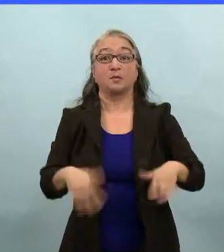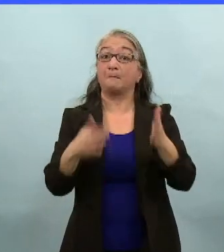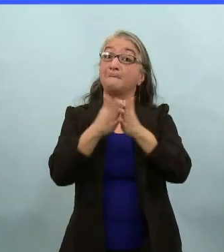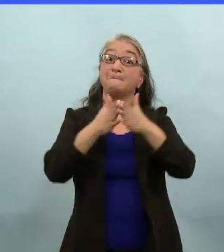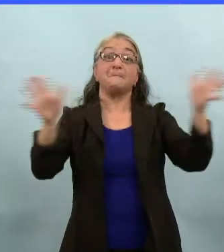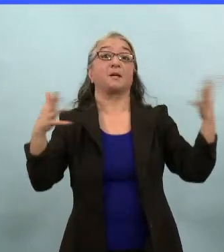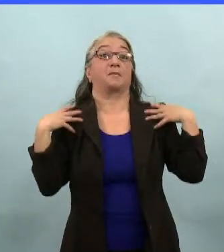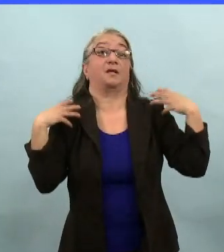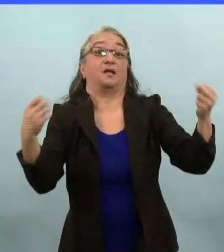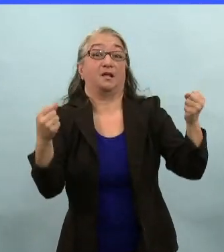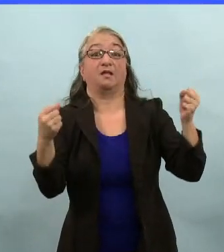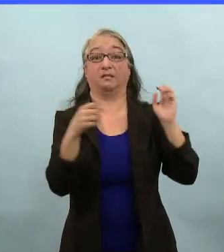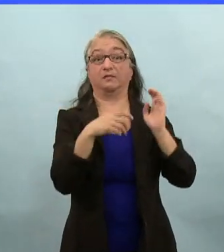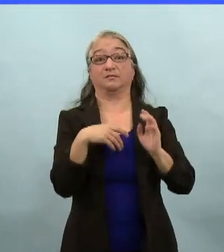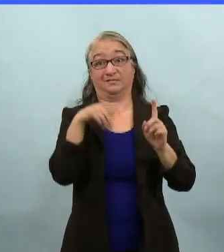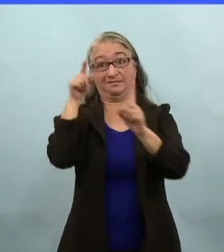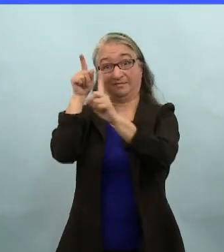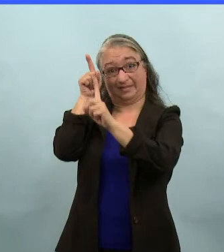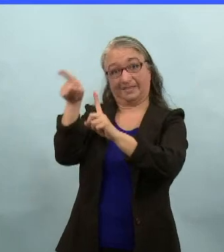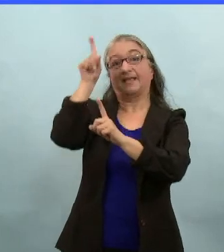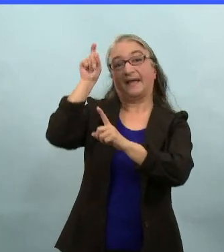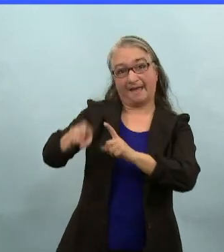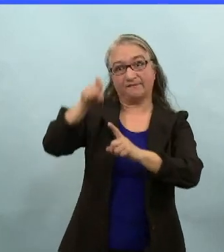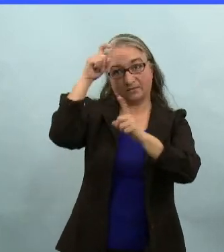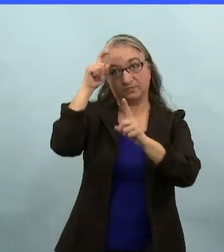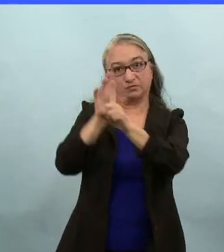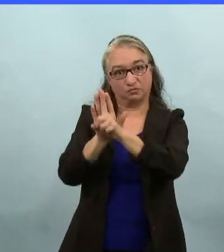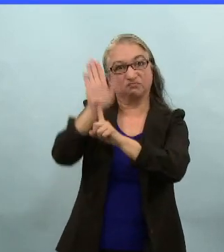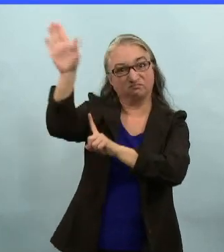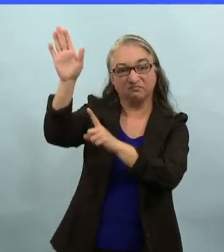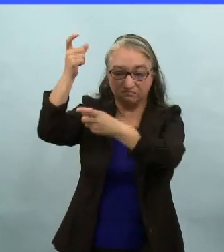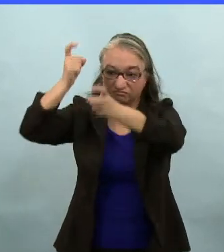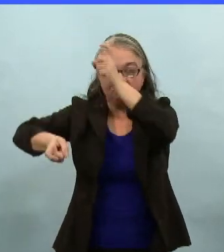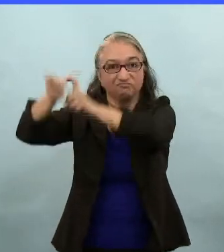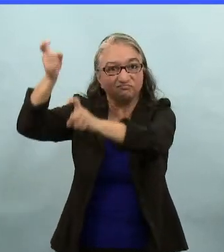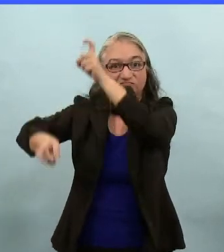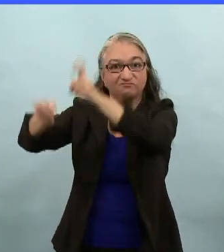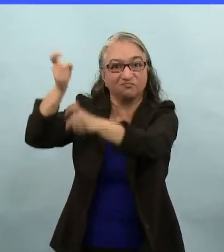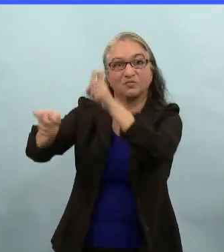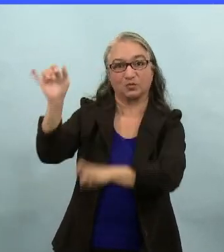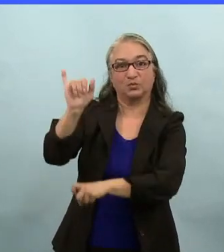we have frequently had to pivot our response the emergence of the omicron variant is no